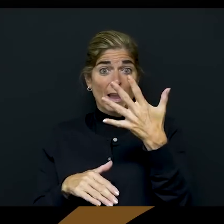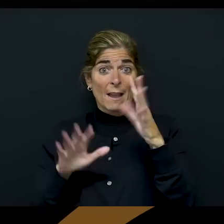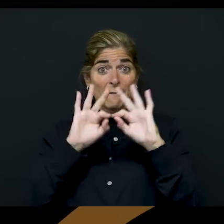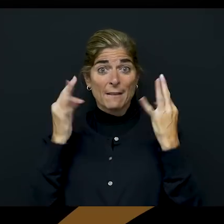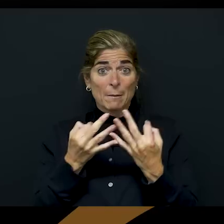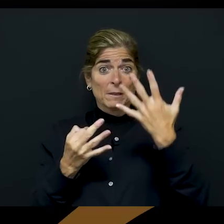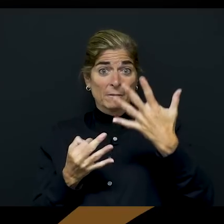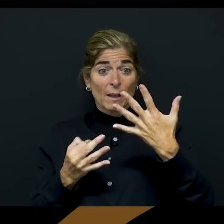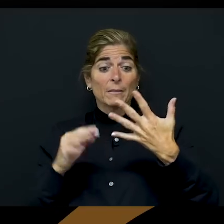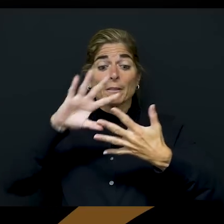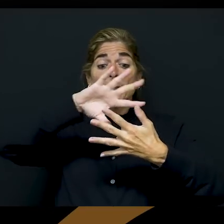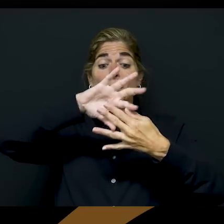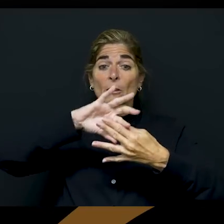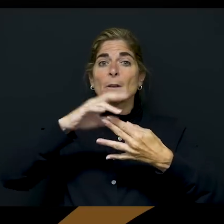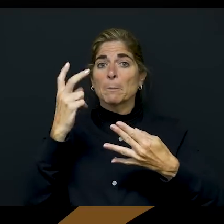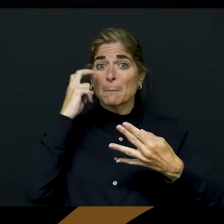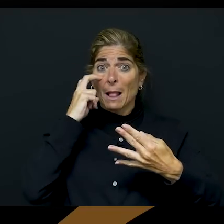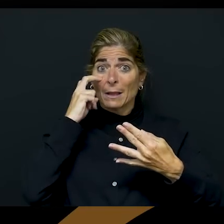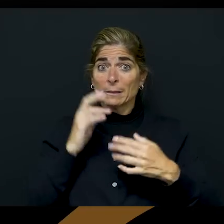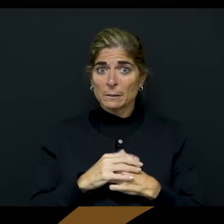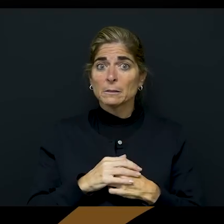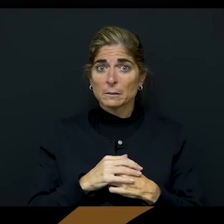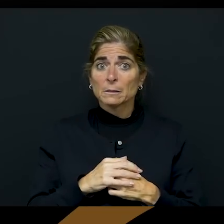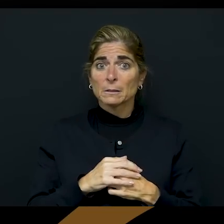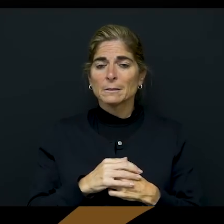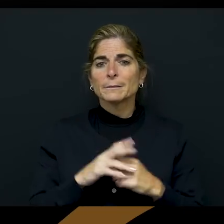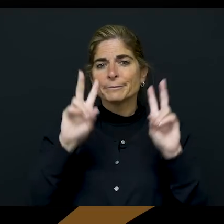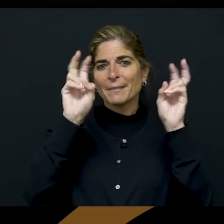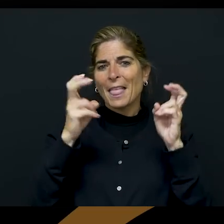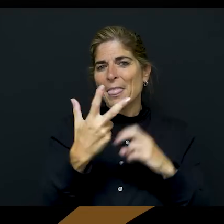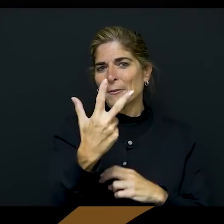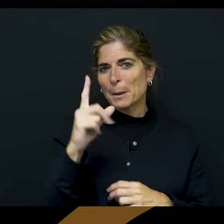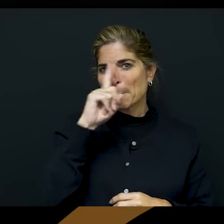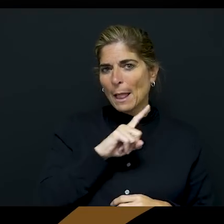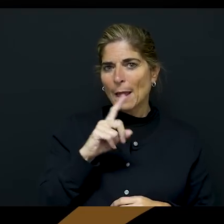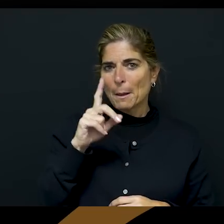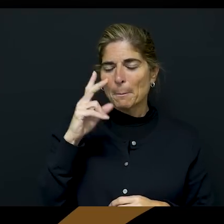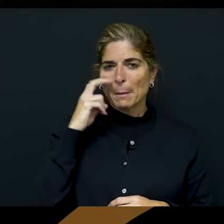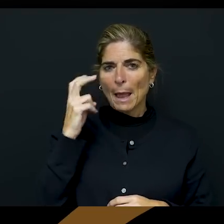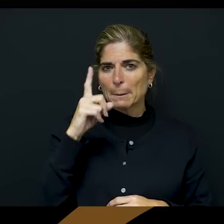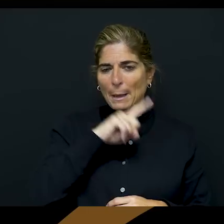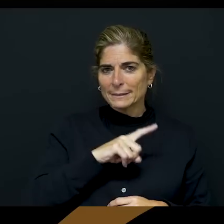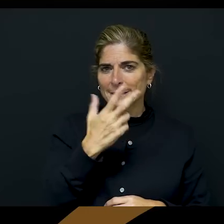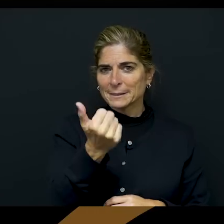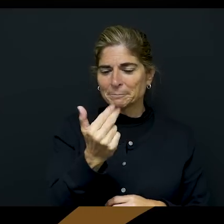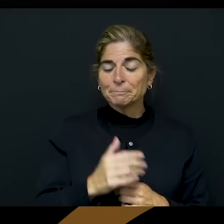I'm one of five siblings, three of whom, including me, are blind. The three Blind Mice is what they used to call us.